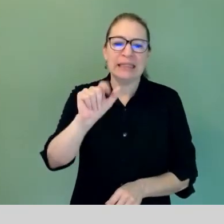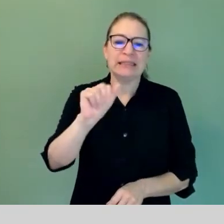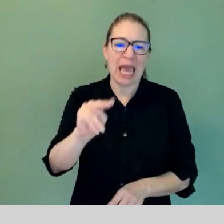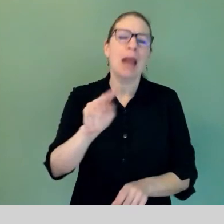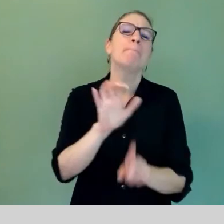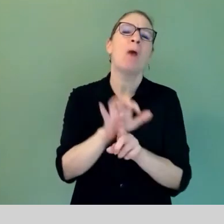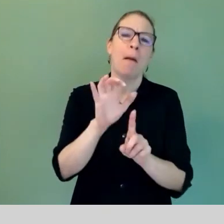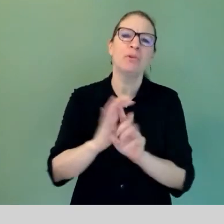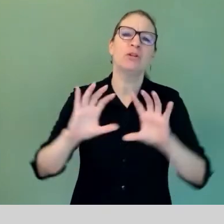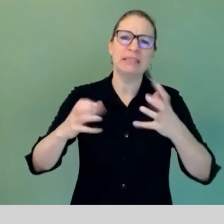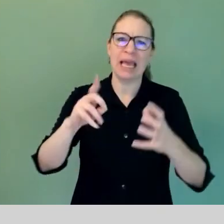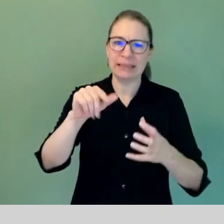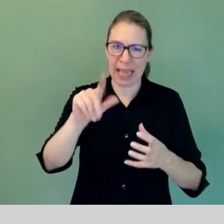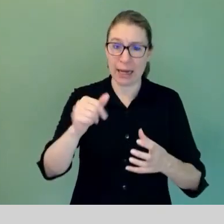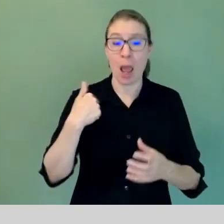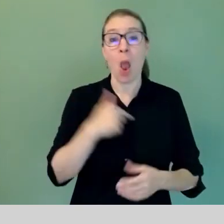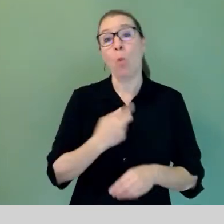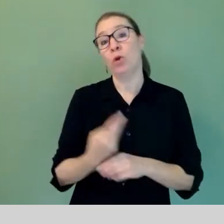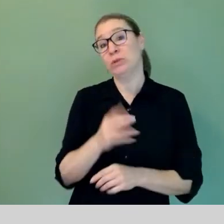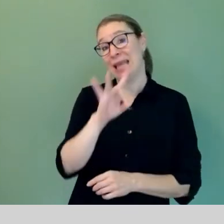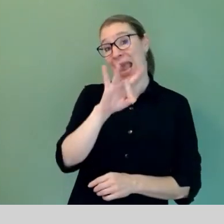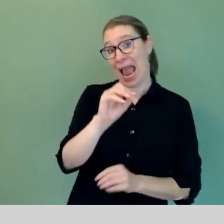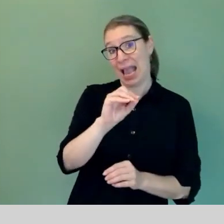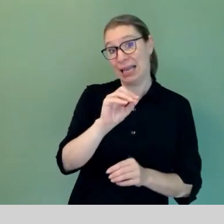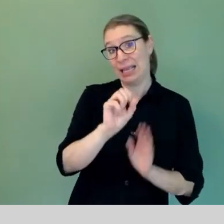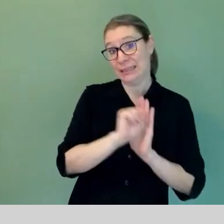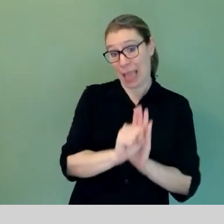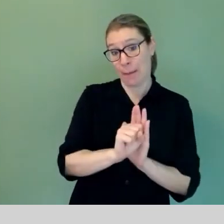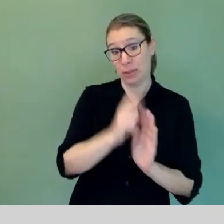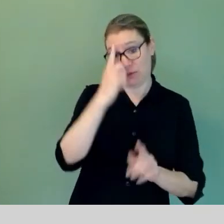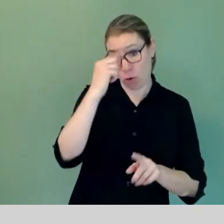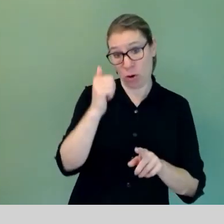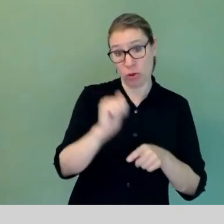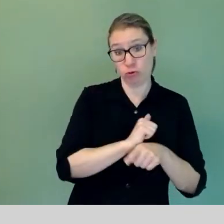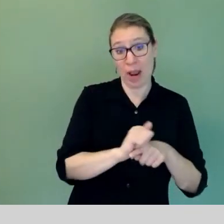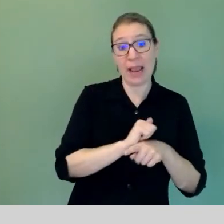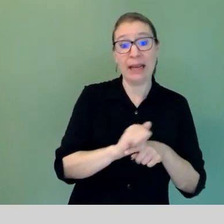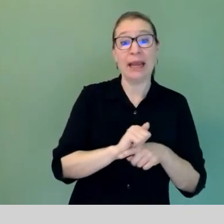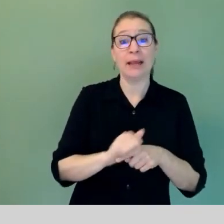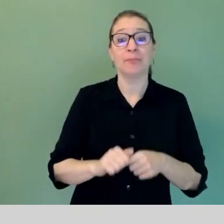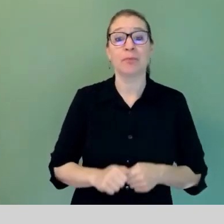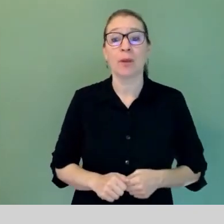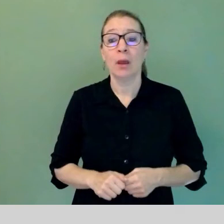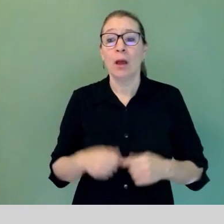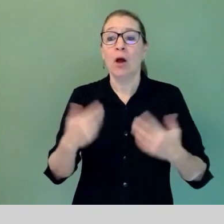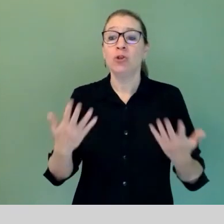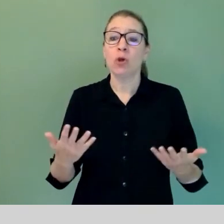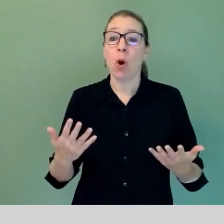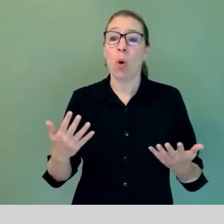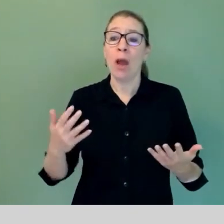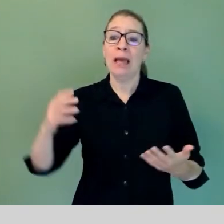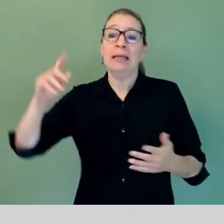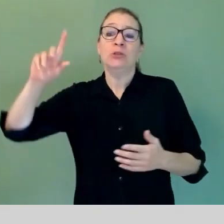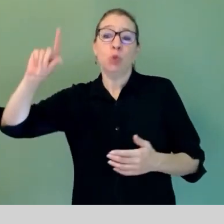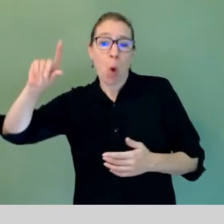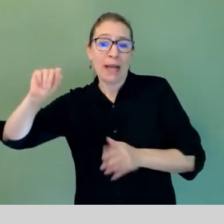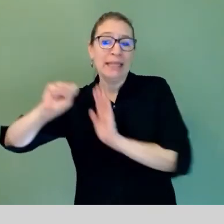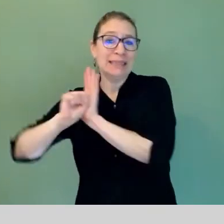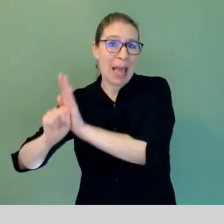And we used 80 samples for class for training and 20 samples for class for testing. So first, we are just going to use MFCC